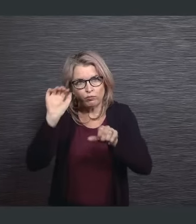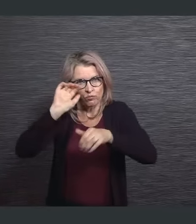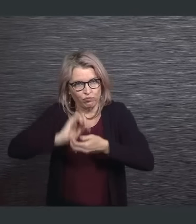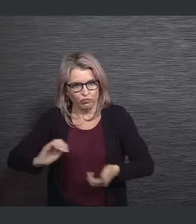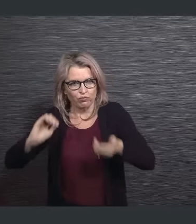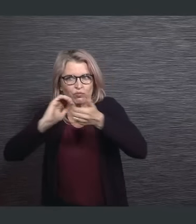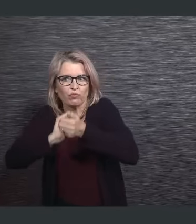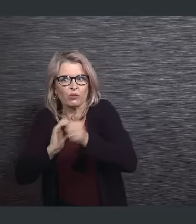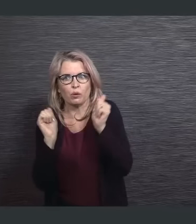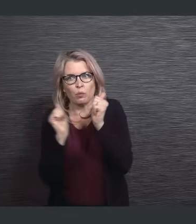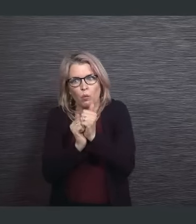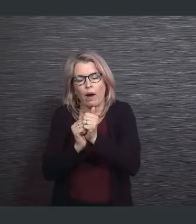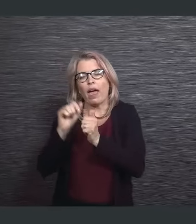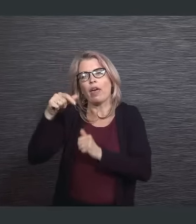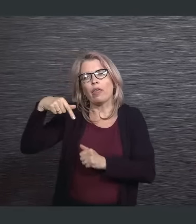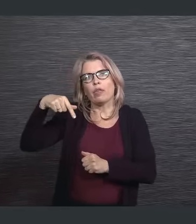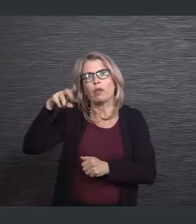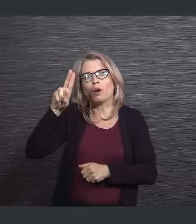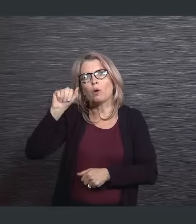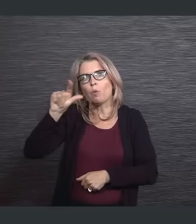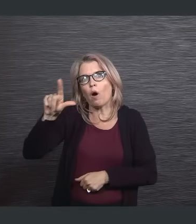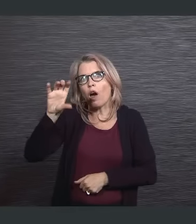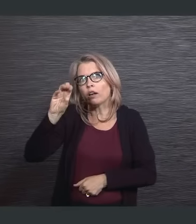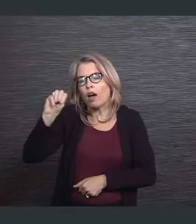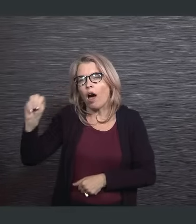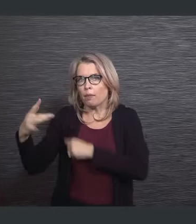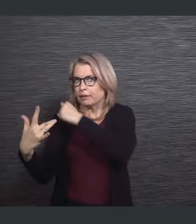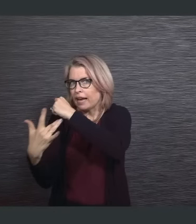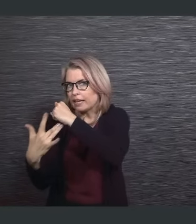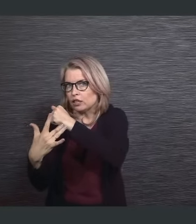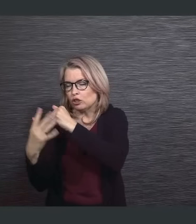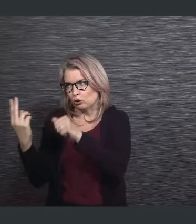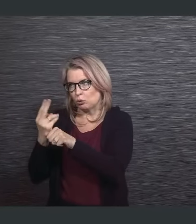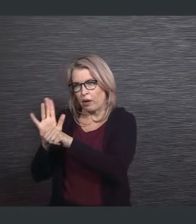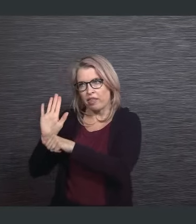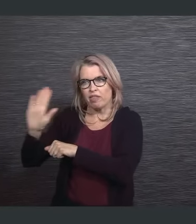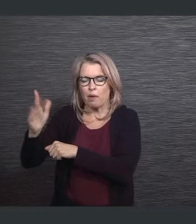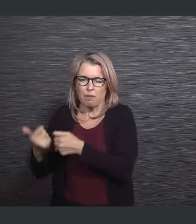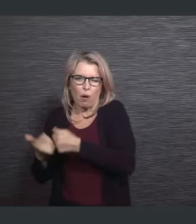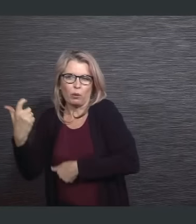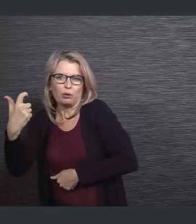We will utilize their latest SoCs from Snapdragon Digital